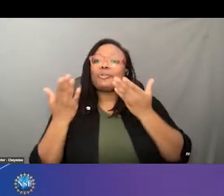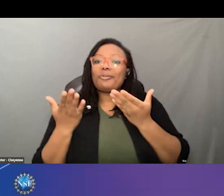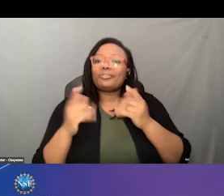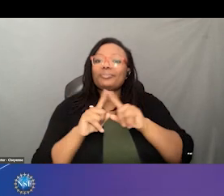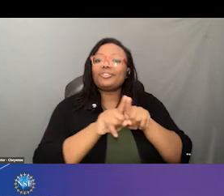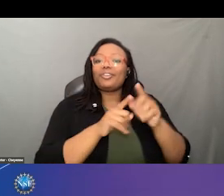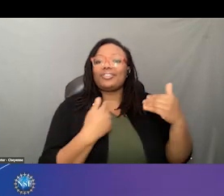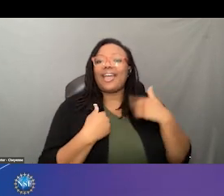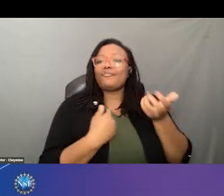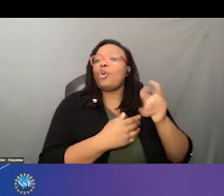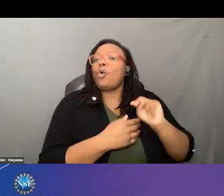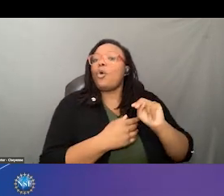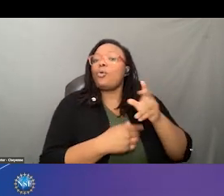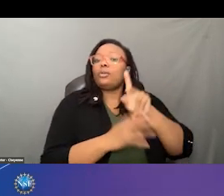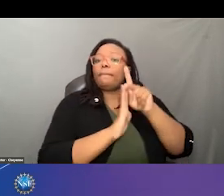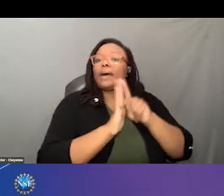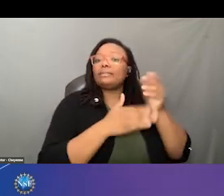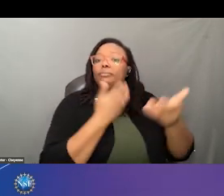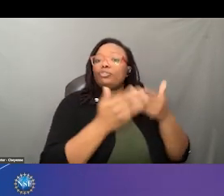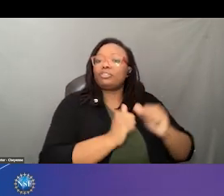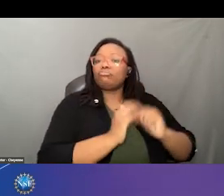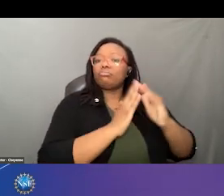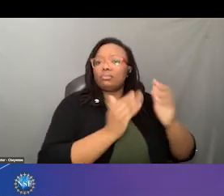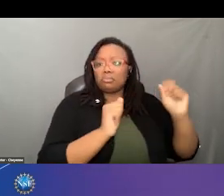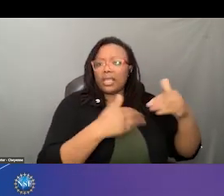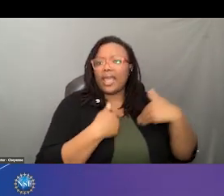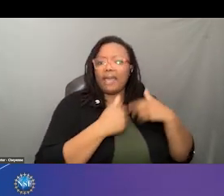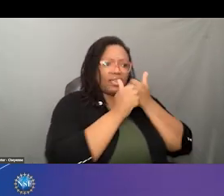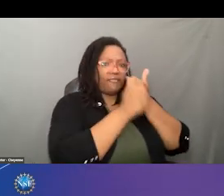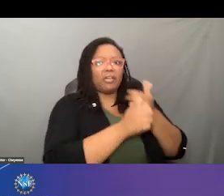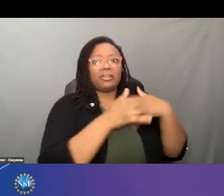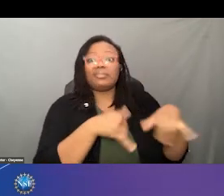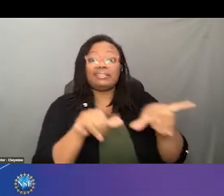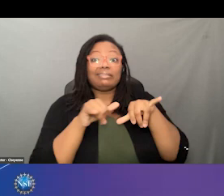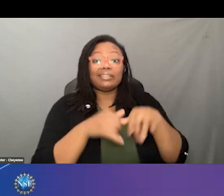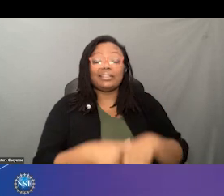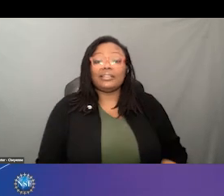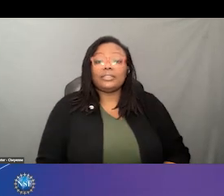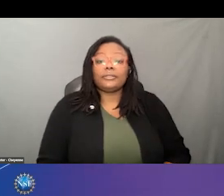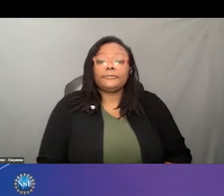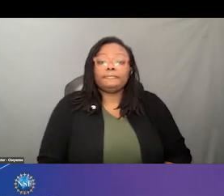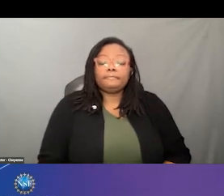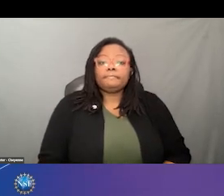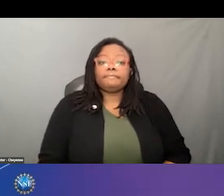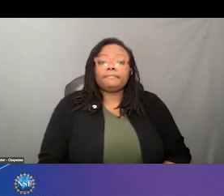But you can always have your own policies and procedures in place and just follow them consistently.